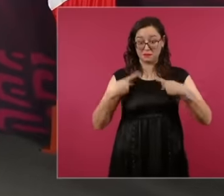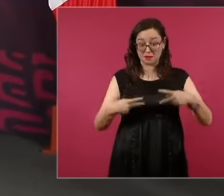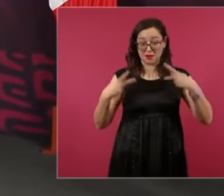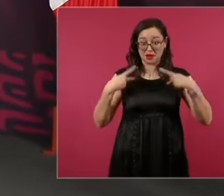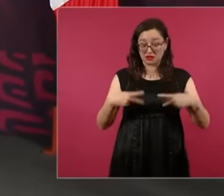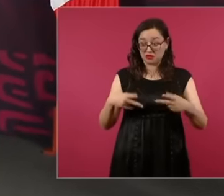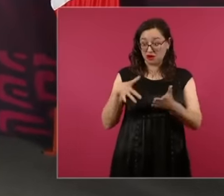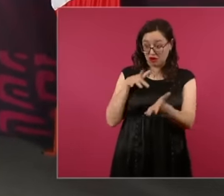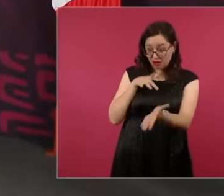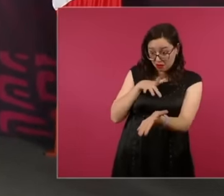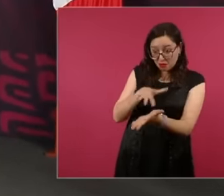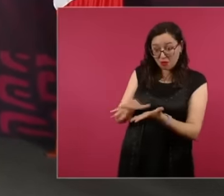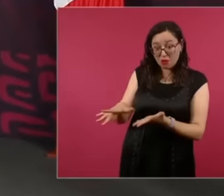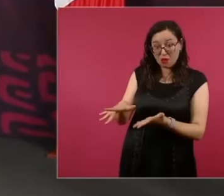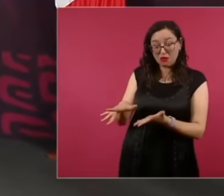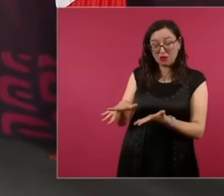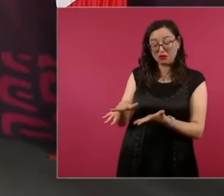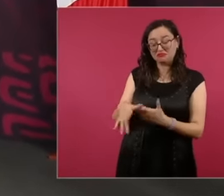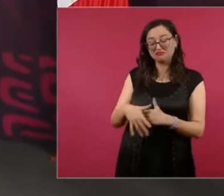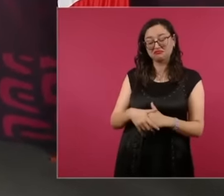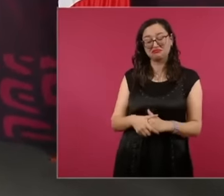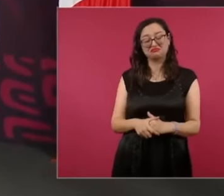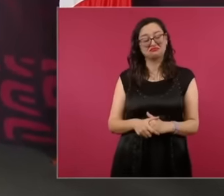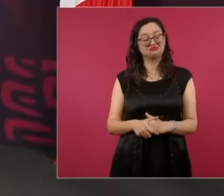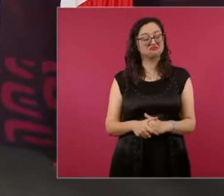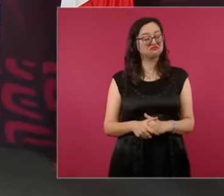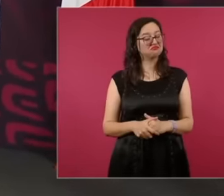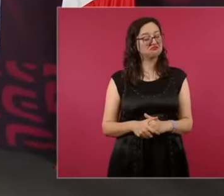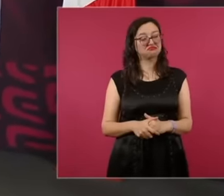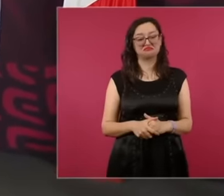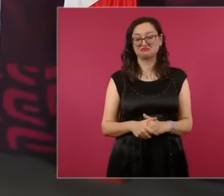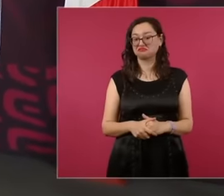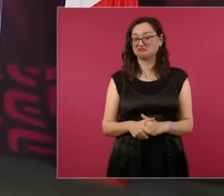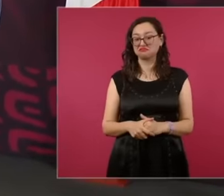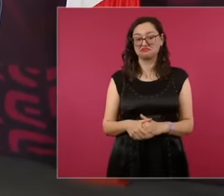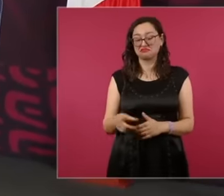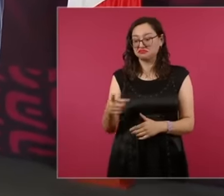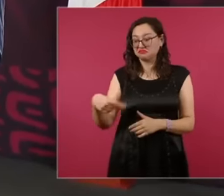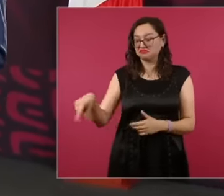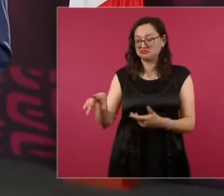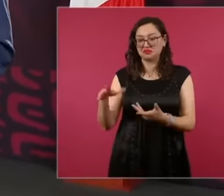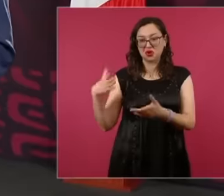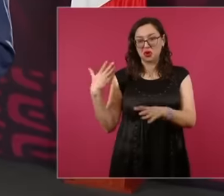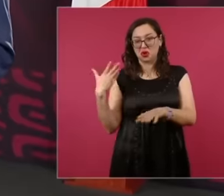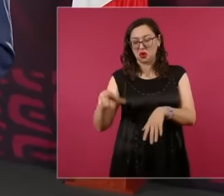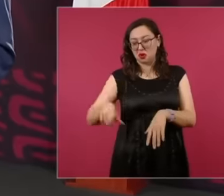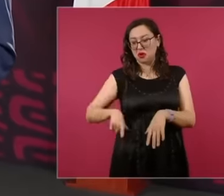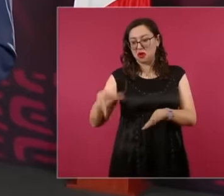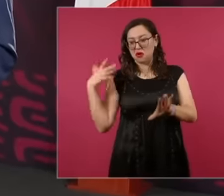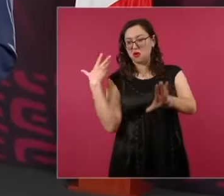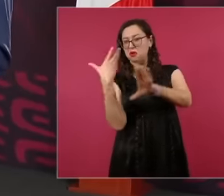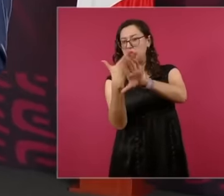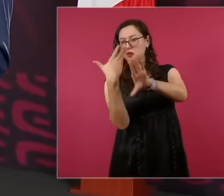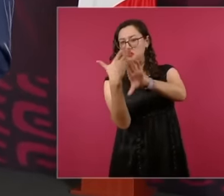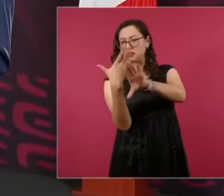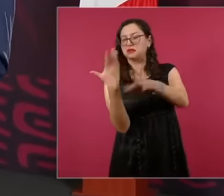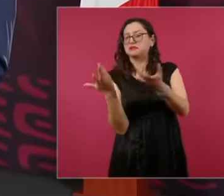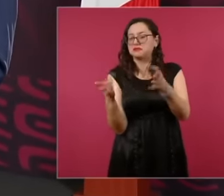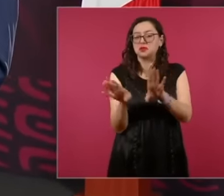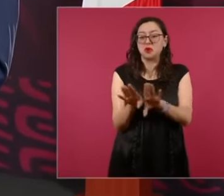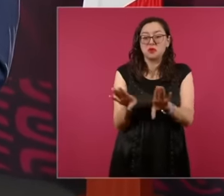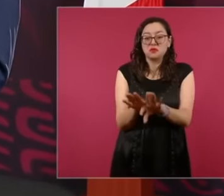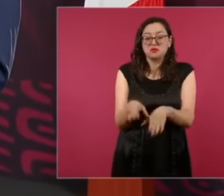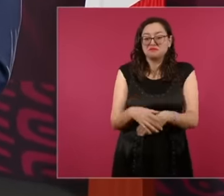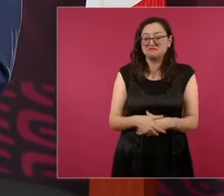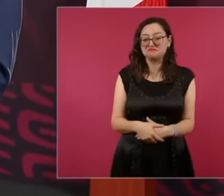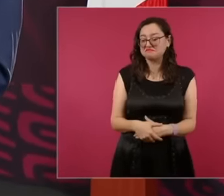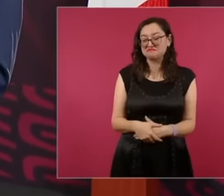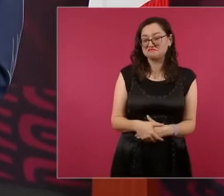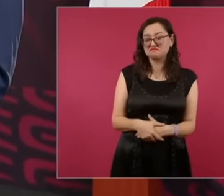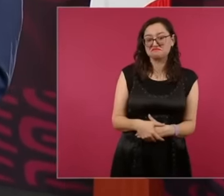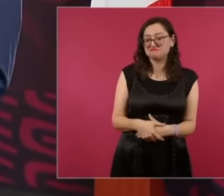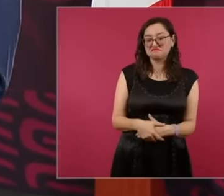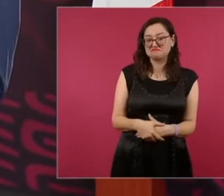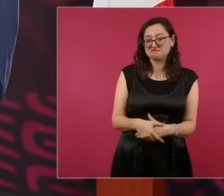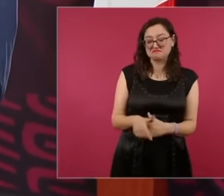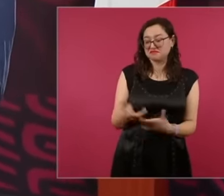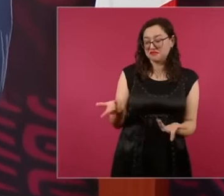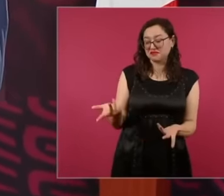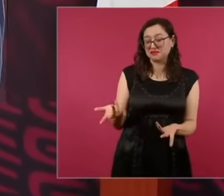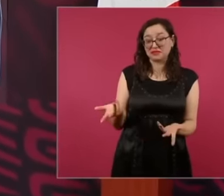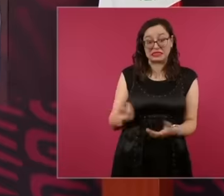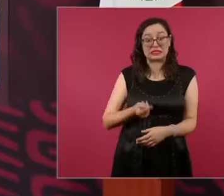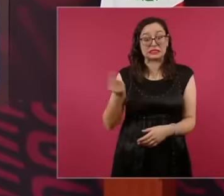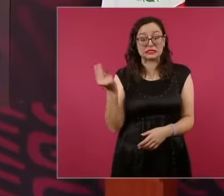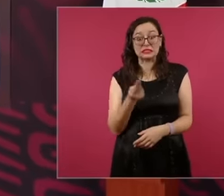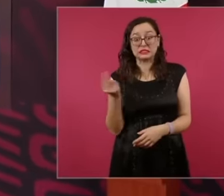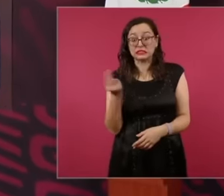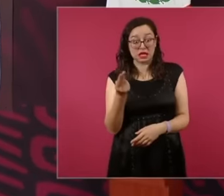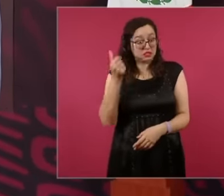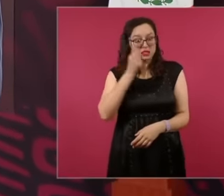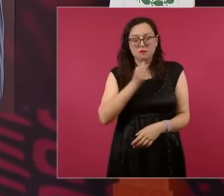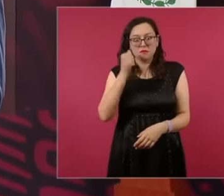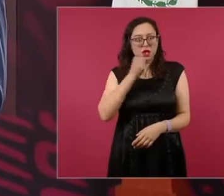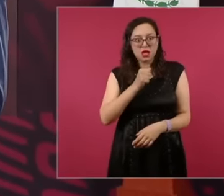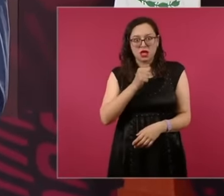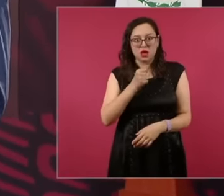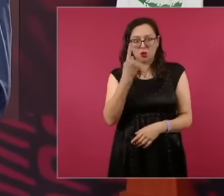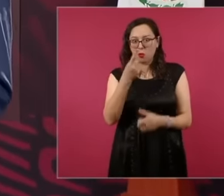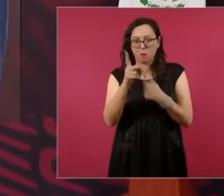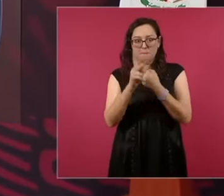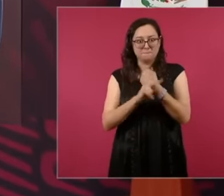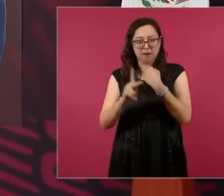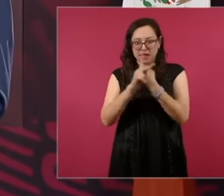a true opposition, which is necessary in the country. and throughout the world to